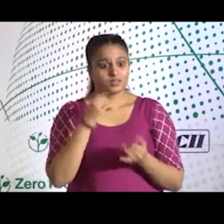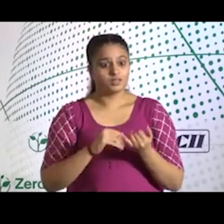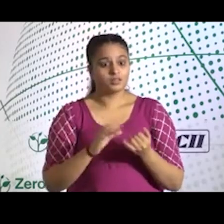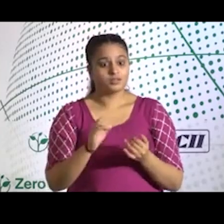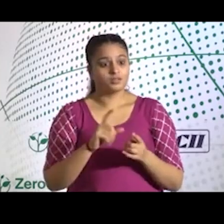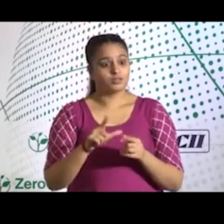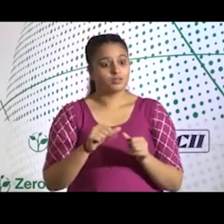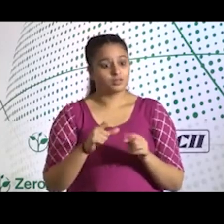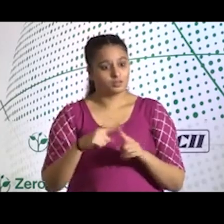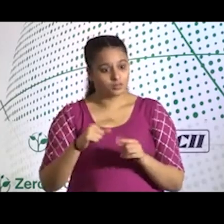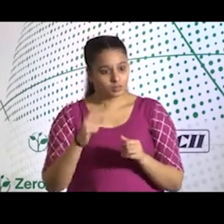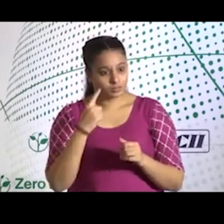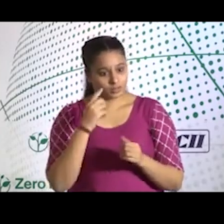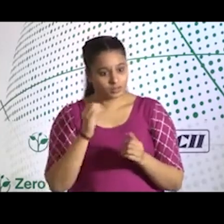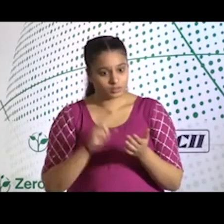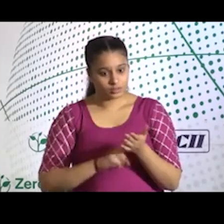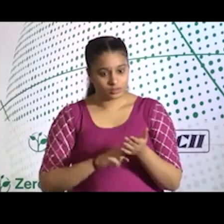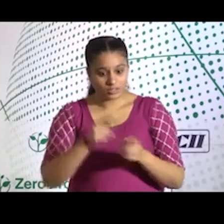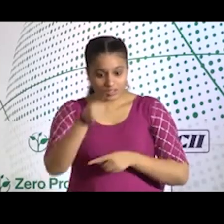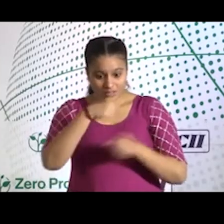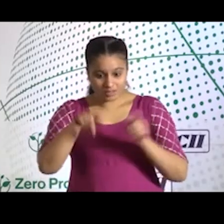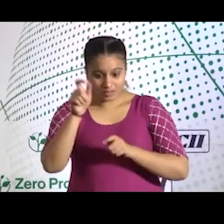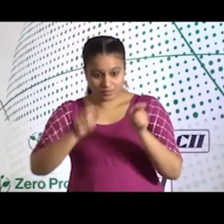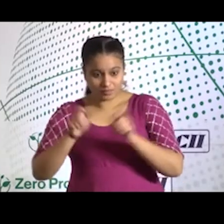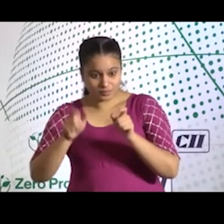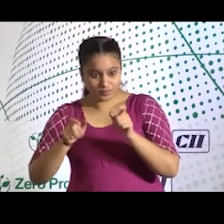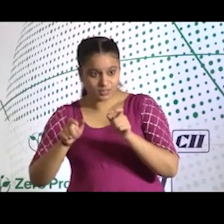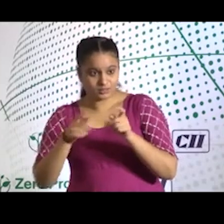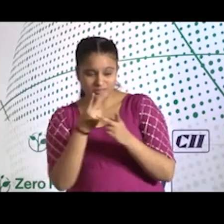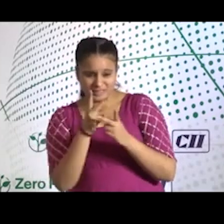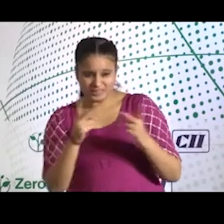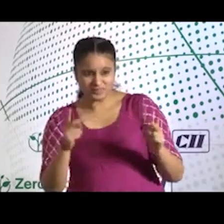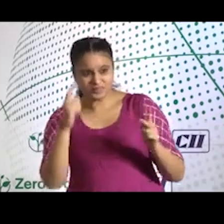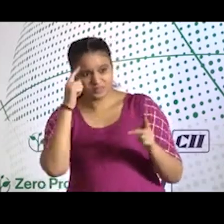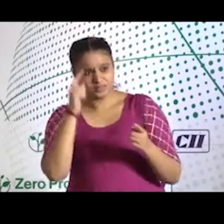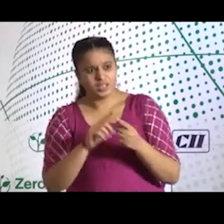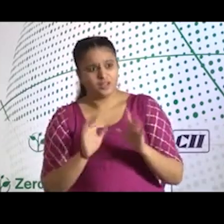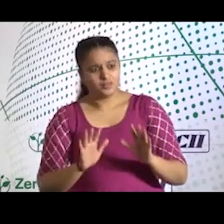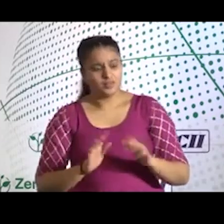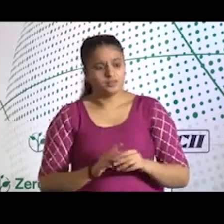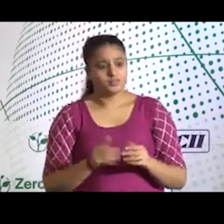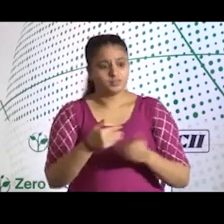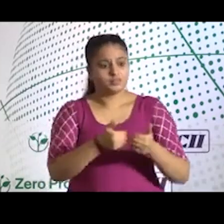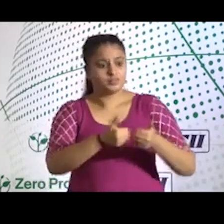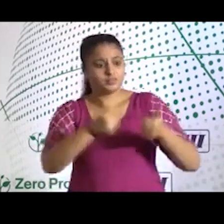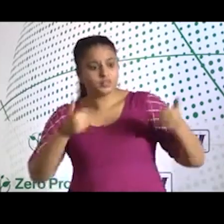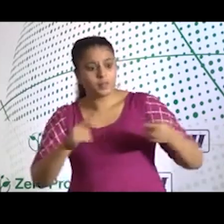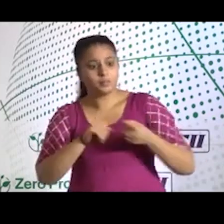I realized that that's the wrong strategy because there are so many gaps in that ecosystem.